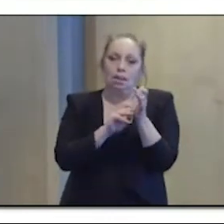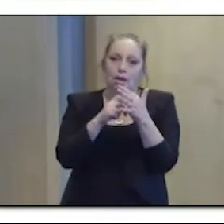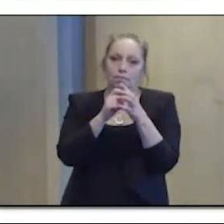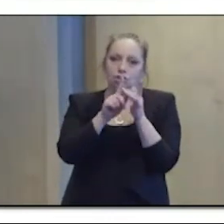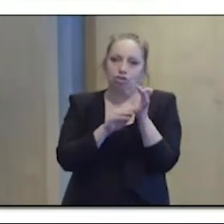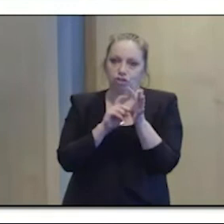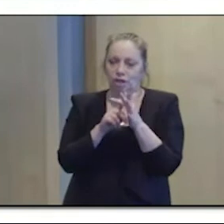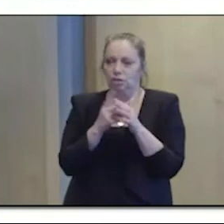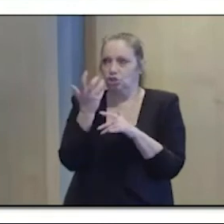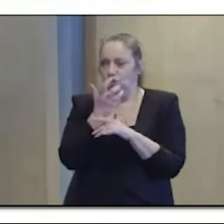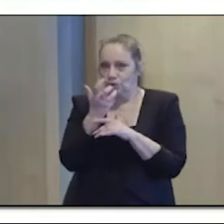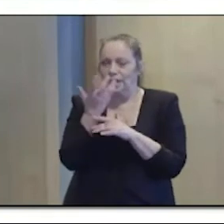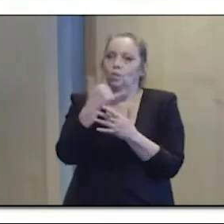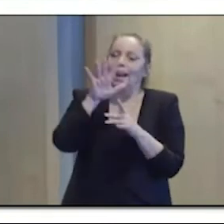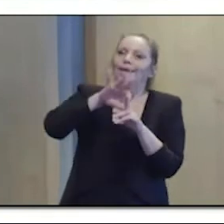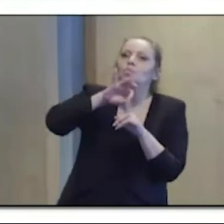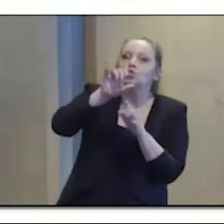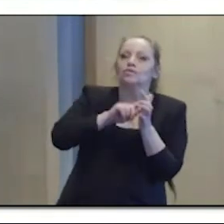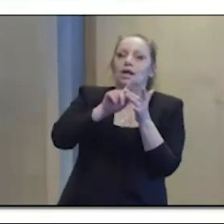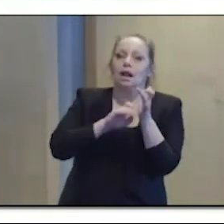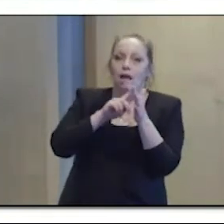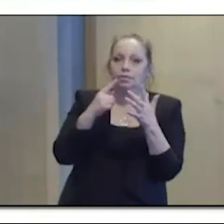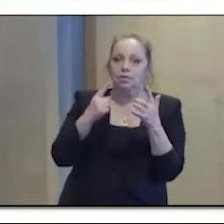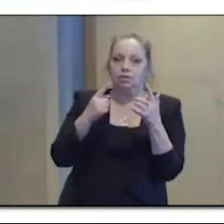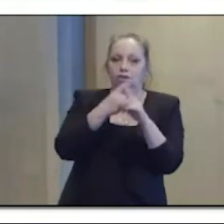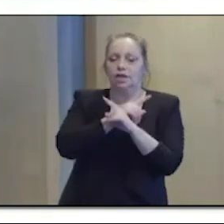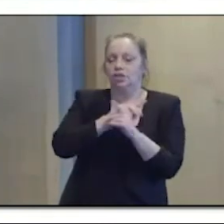sorry improving climate change is less likely to have an impact on air quality.